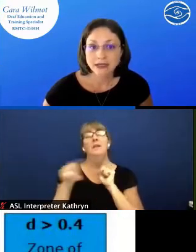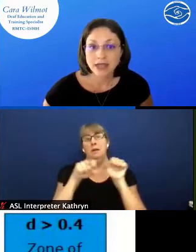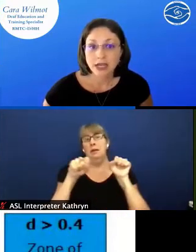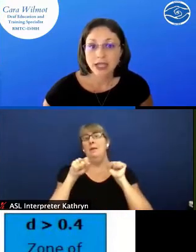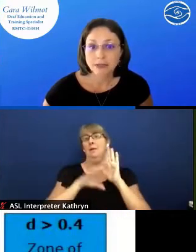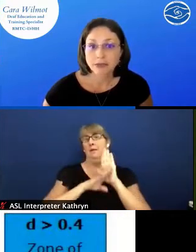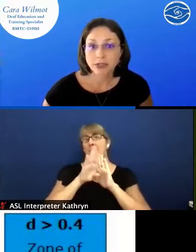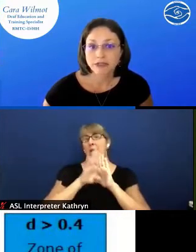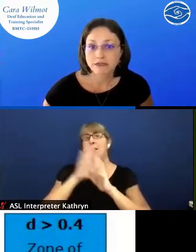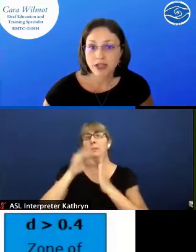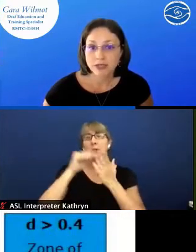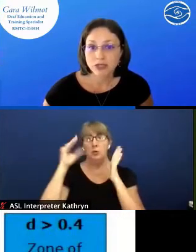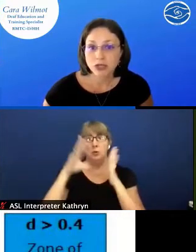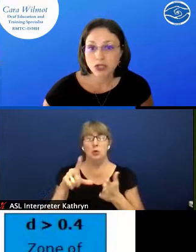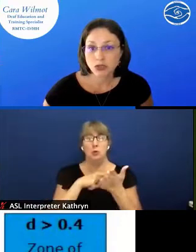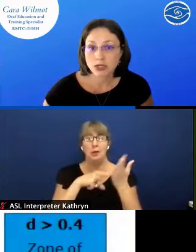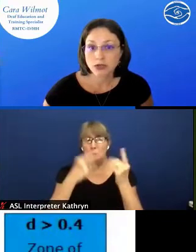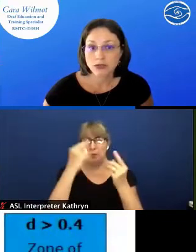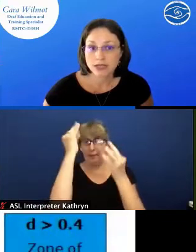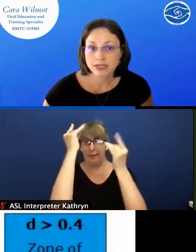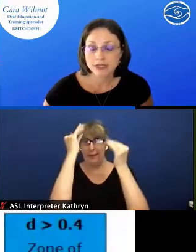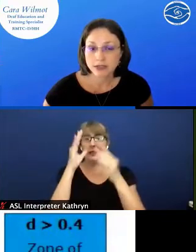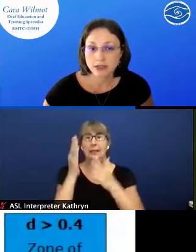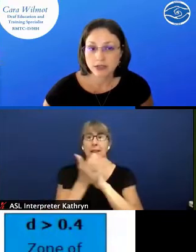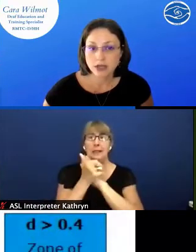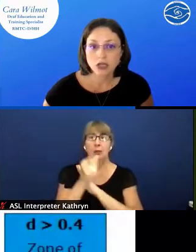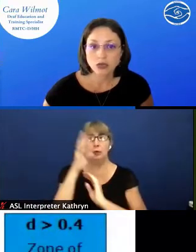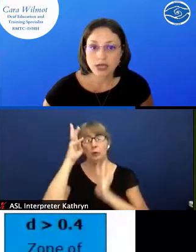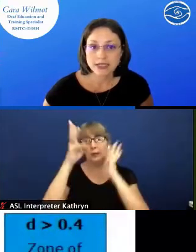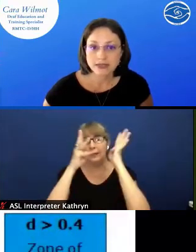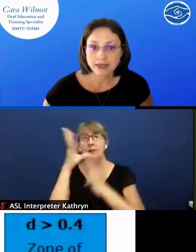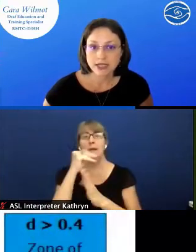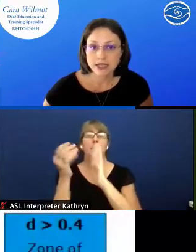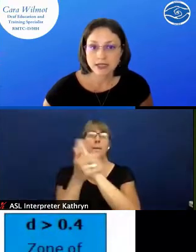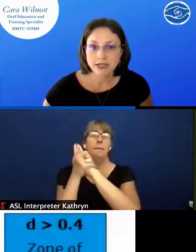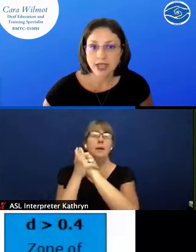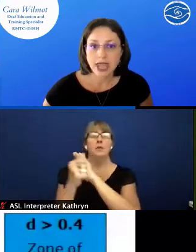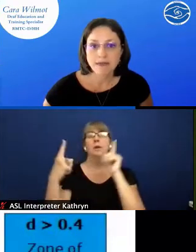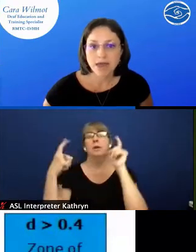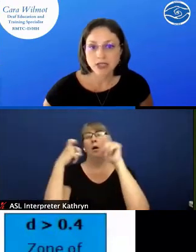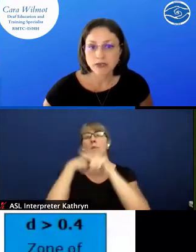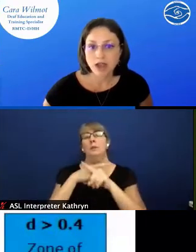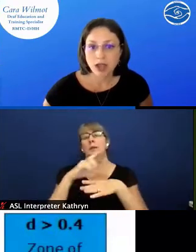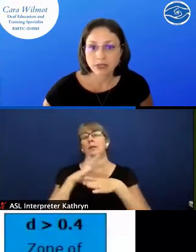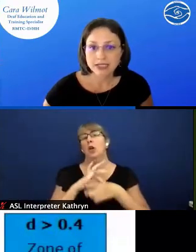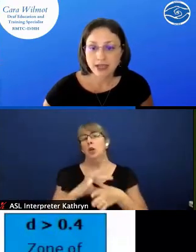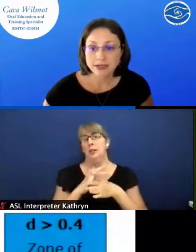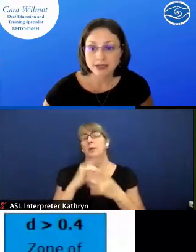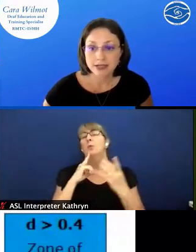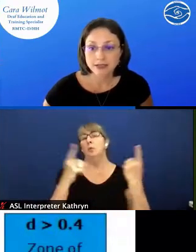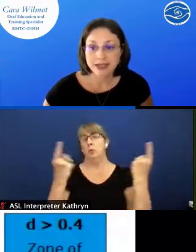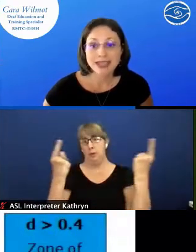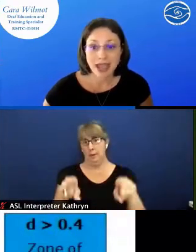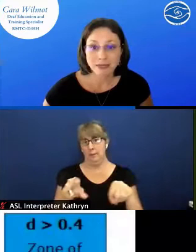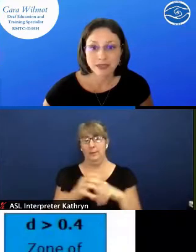they are capable of developing students critical thinking skills, creativity, and mastery of complex content, it happens.